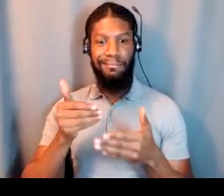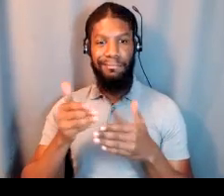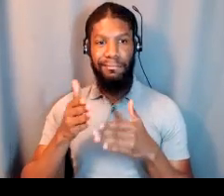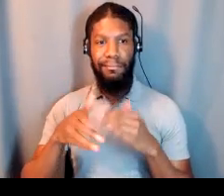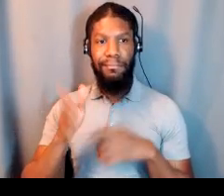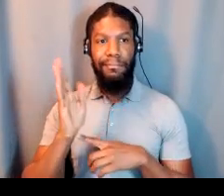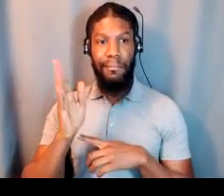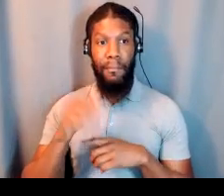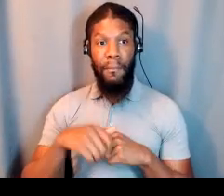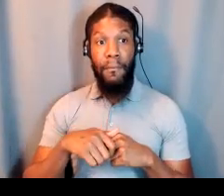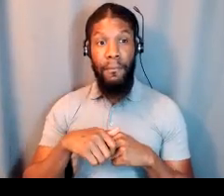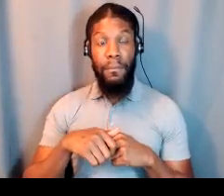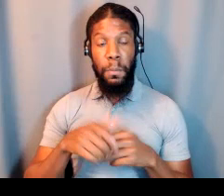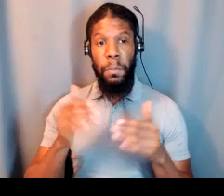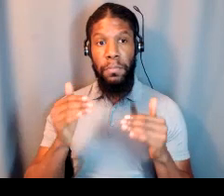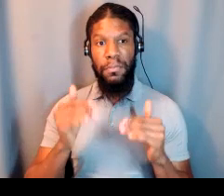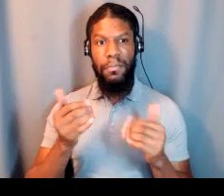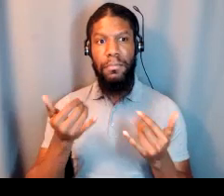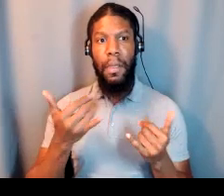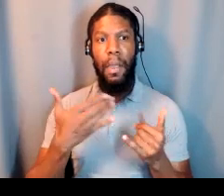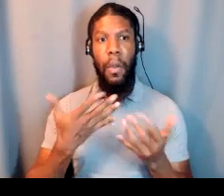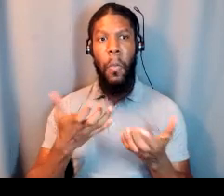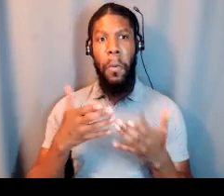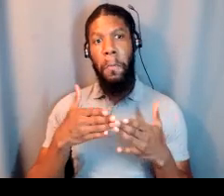So let me give a brief overview of my study.